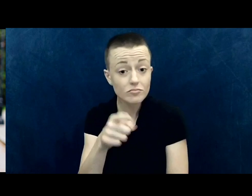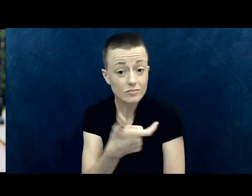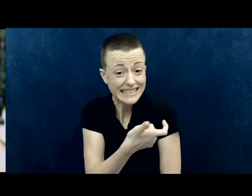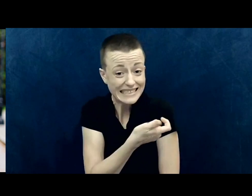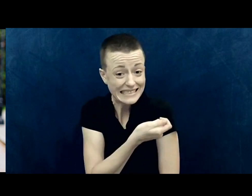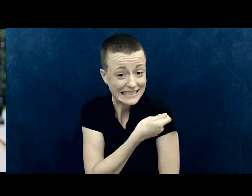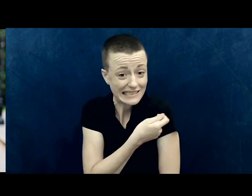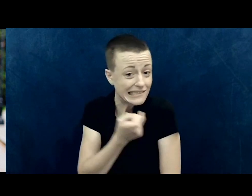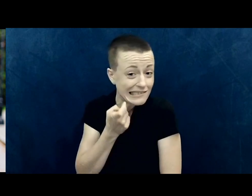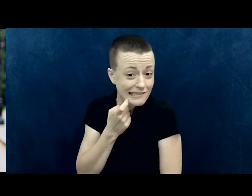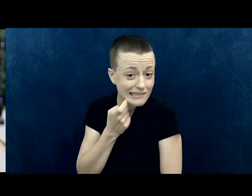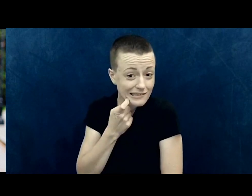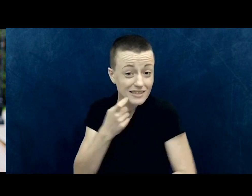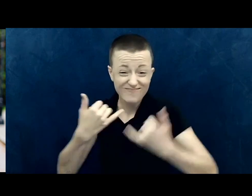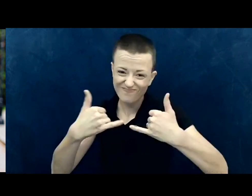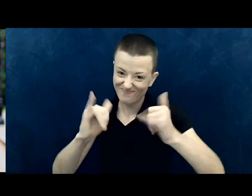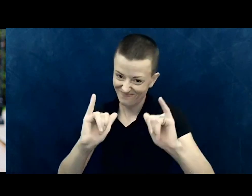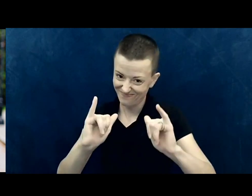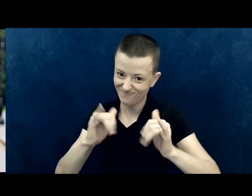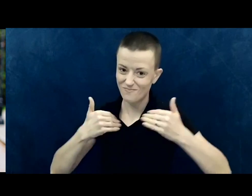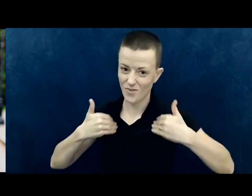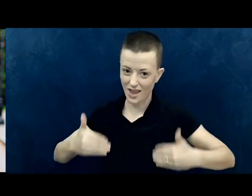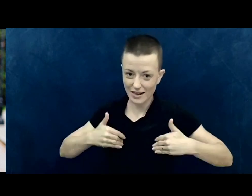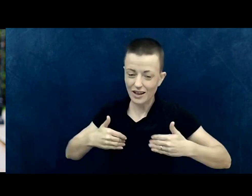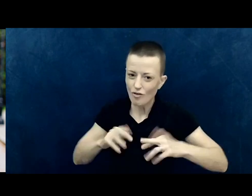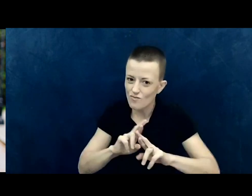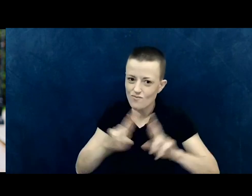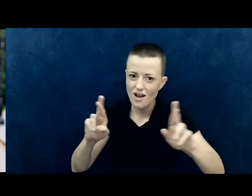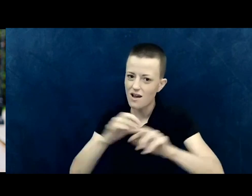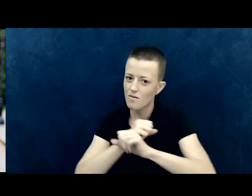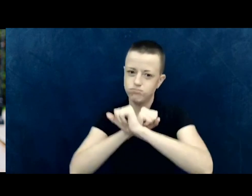but it is possible for you to get the COVID-19 infection from other people